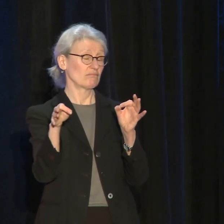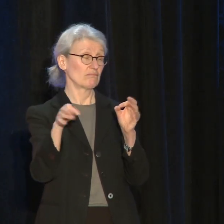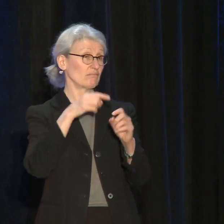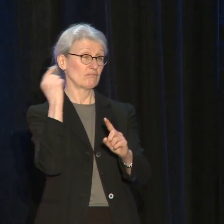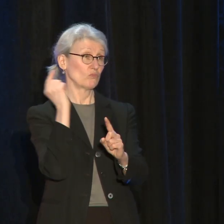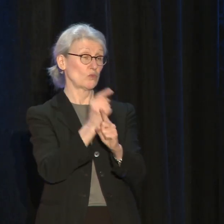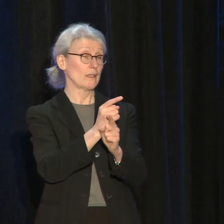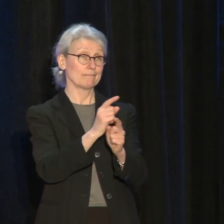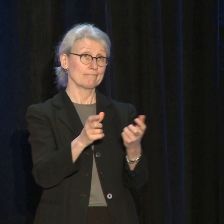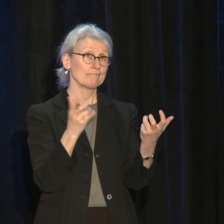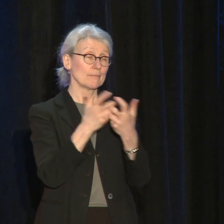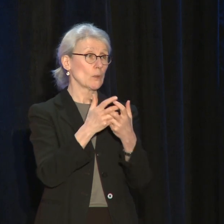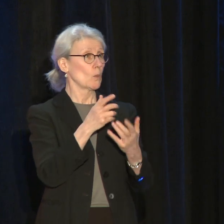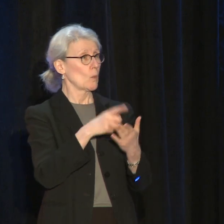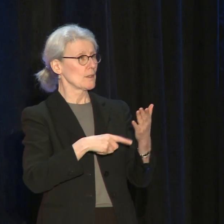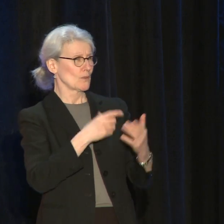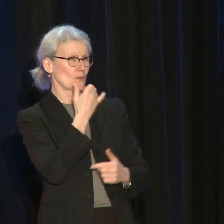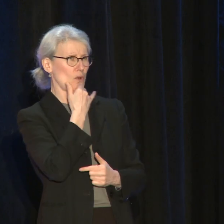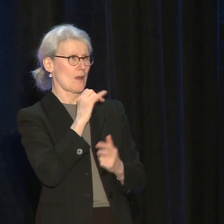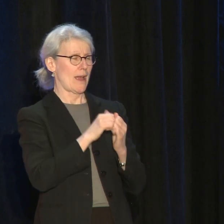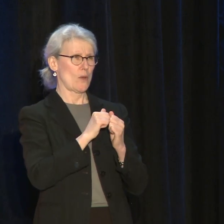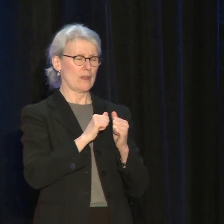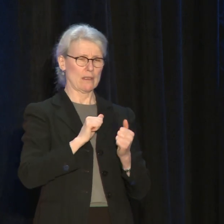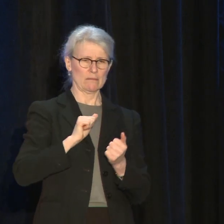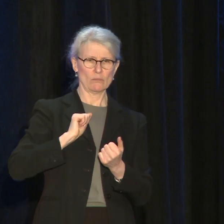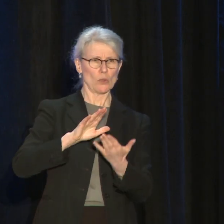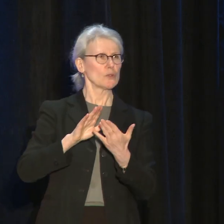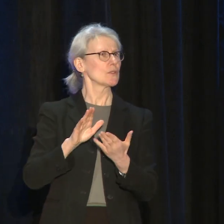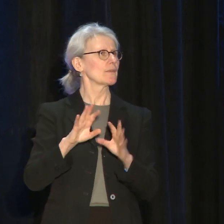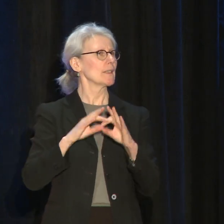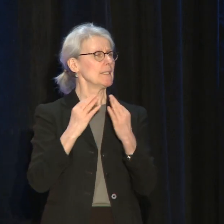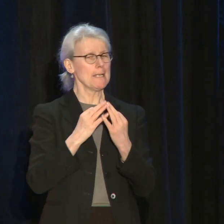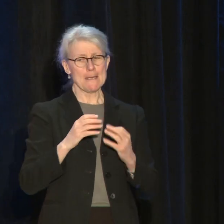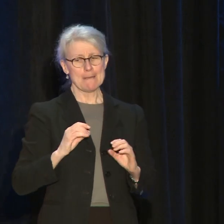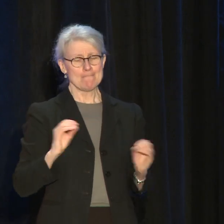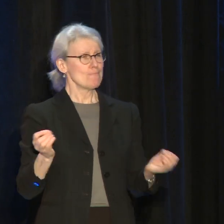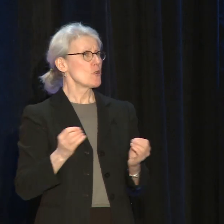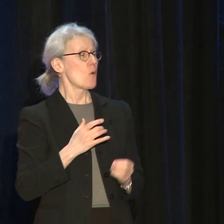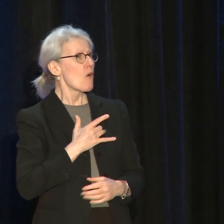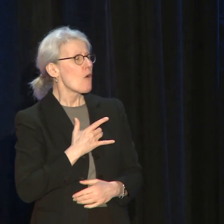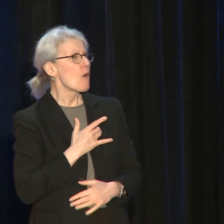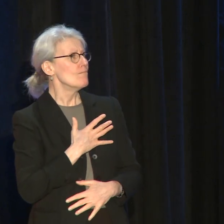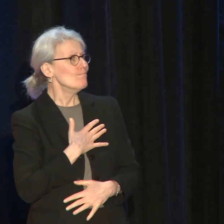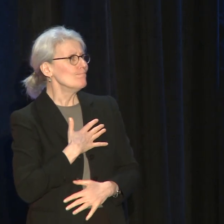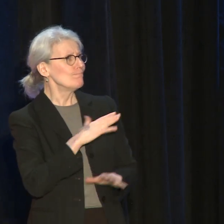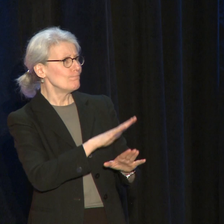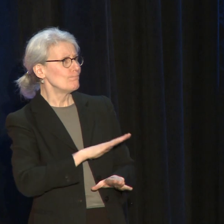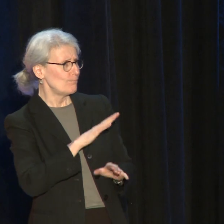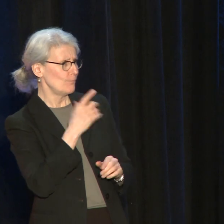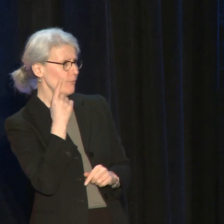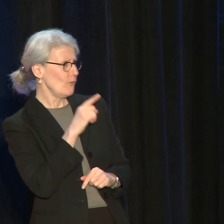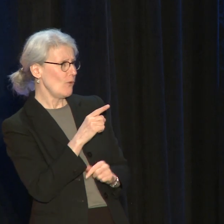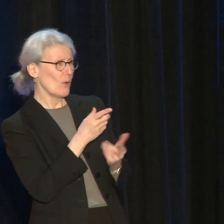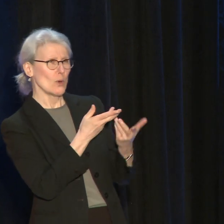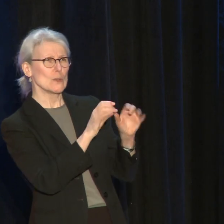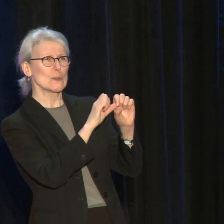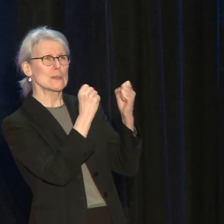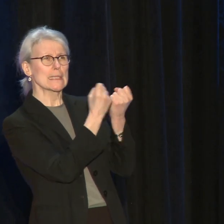about this approach to families. He says, "I have no mercy or compassion in me for a society that